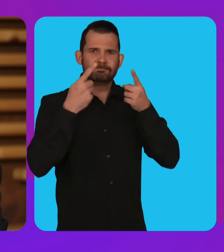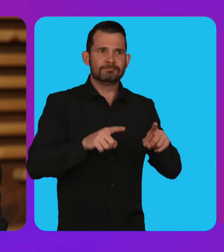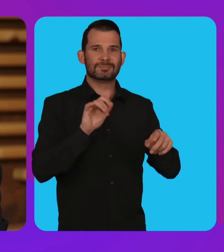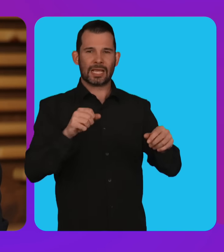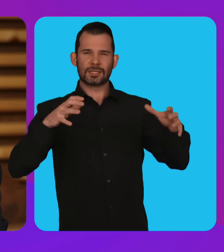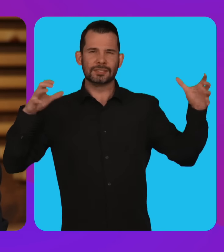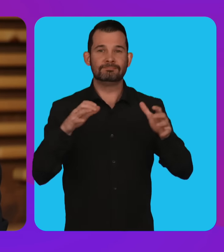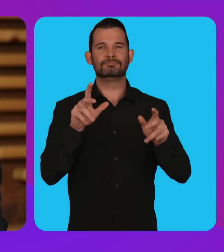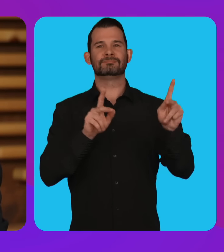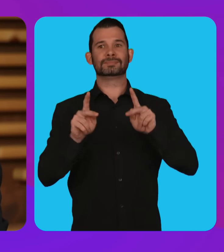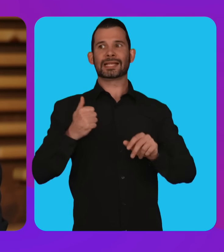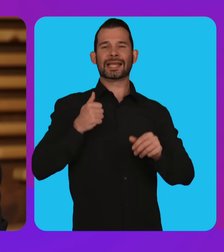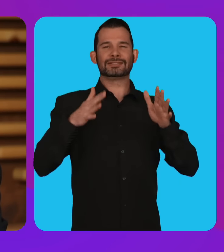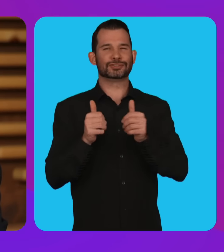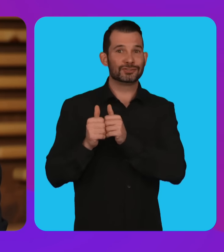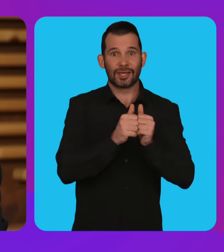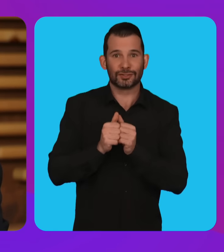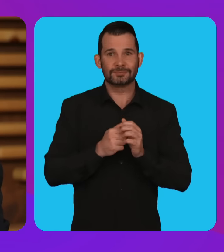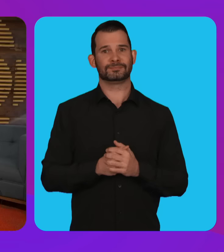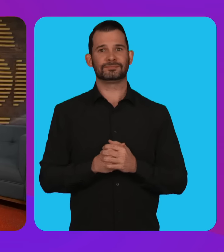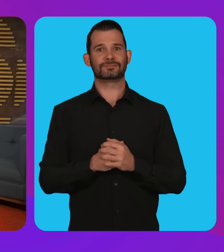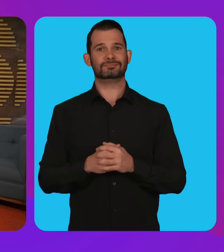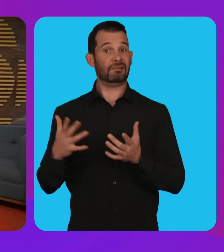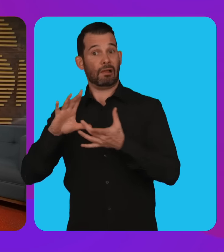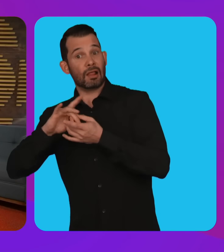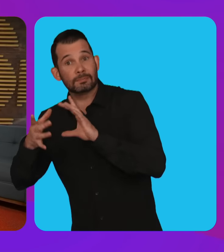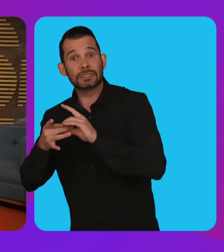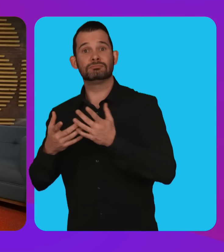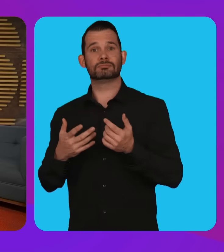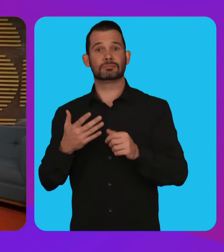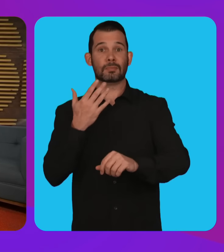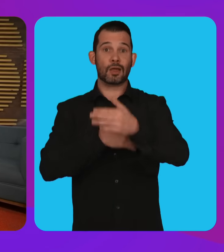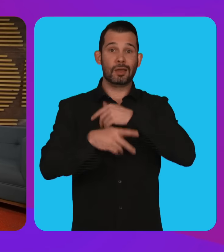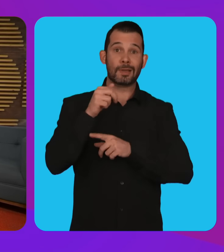can bring Canadians together. The Olympic and Paralympic Games,